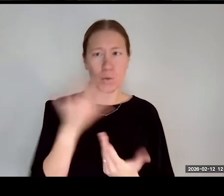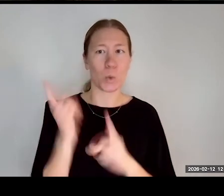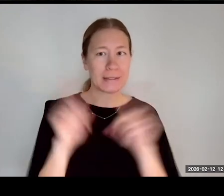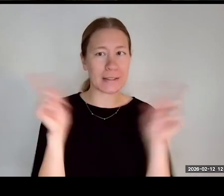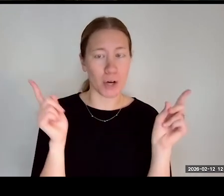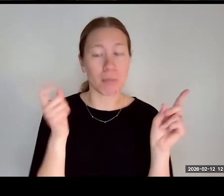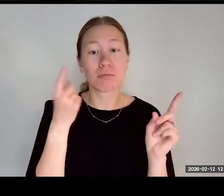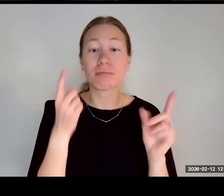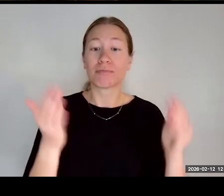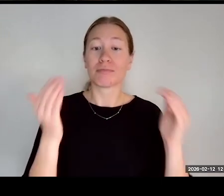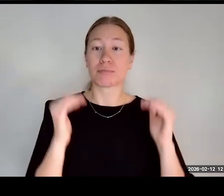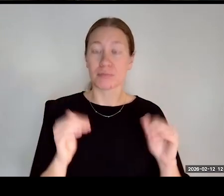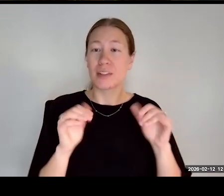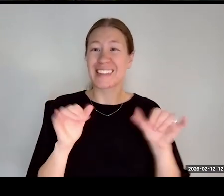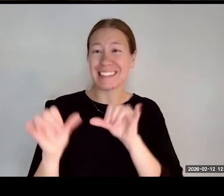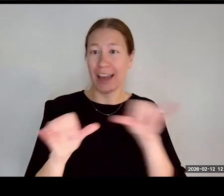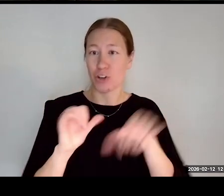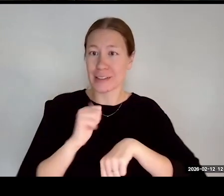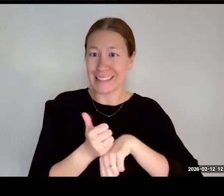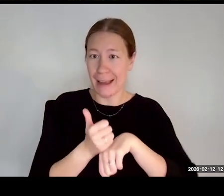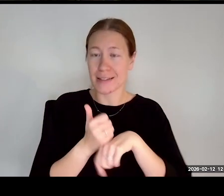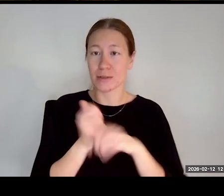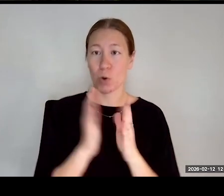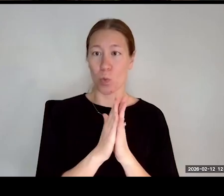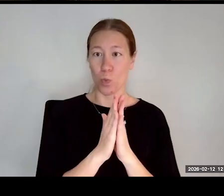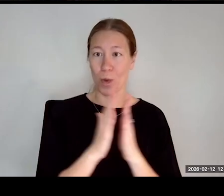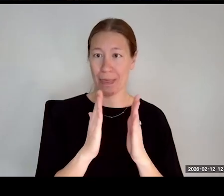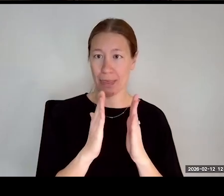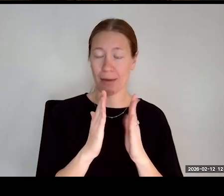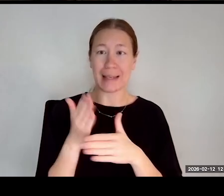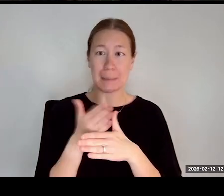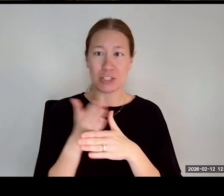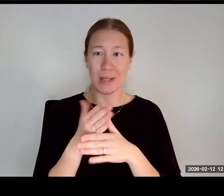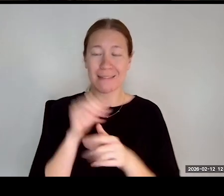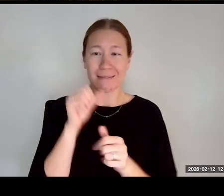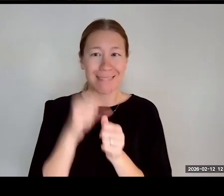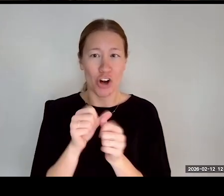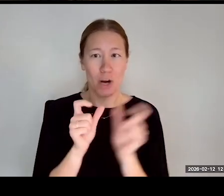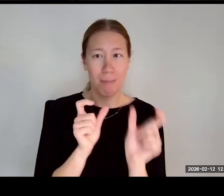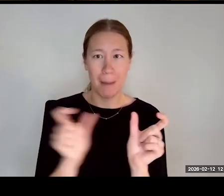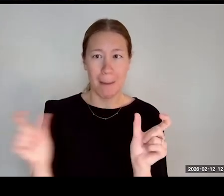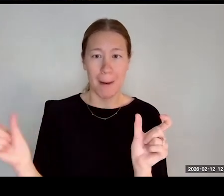width, height, and spacing between them. That they're not too thick or too thin.